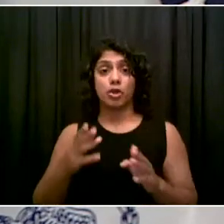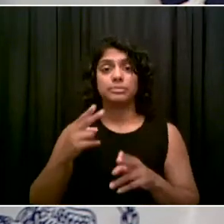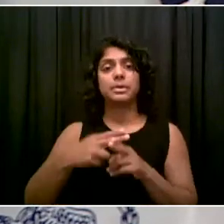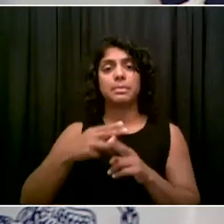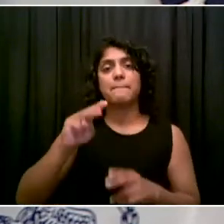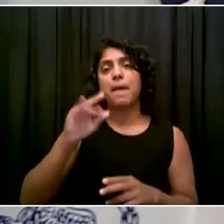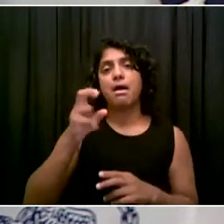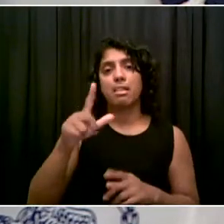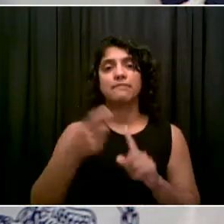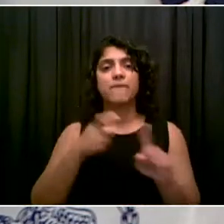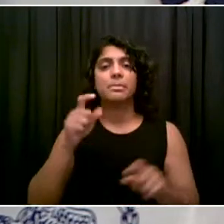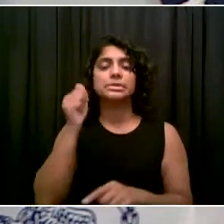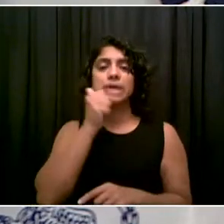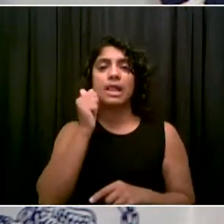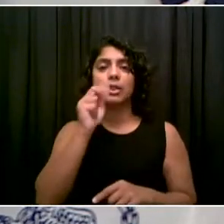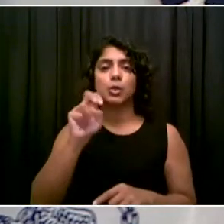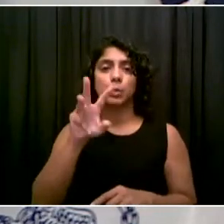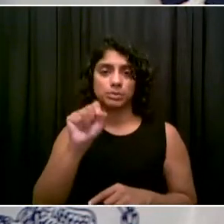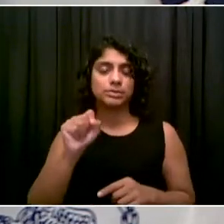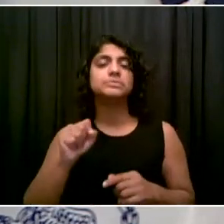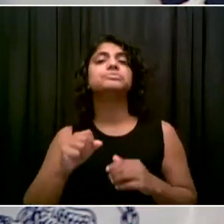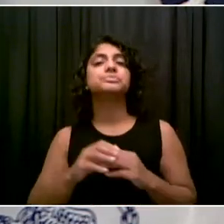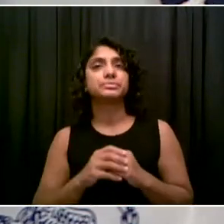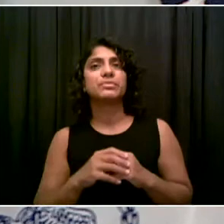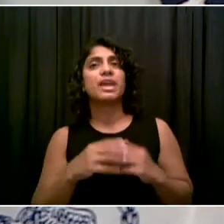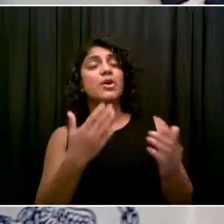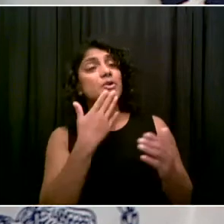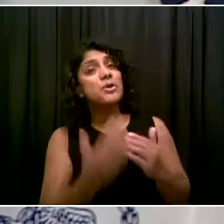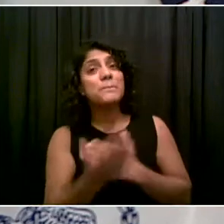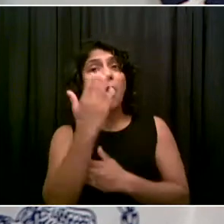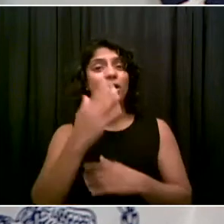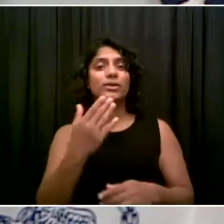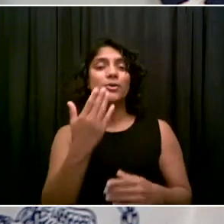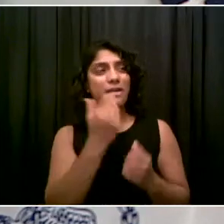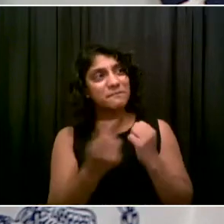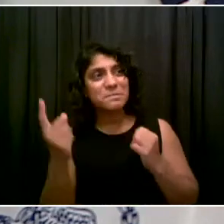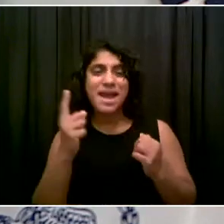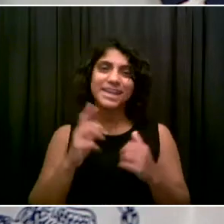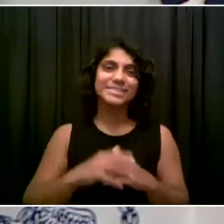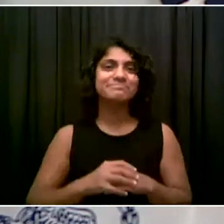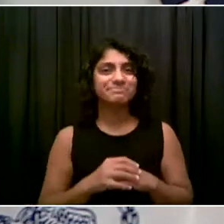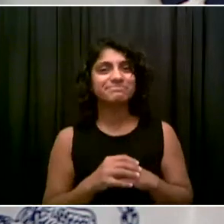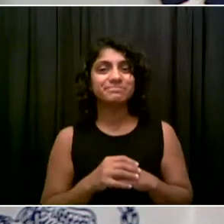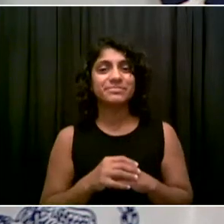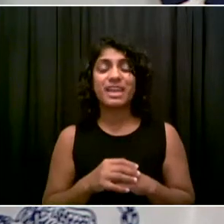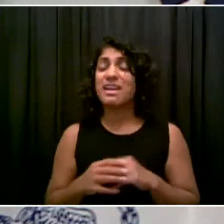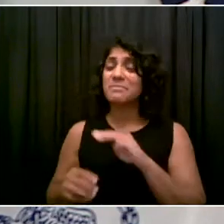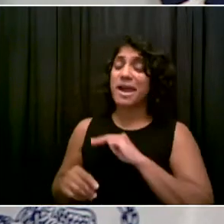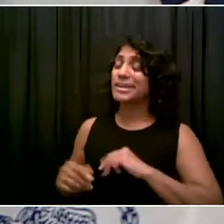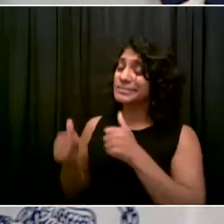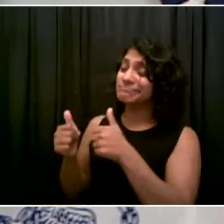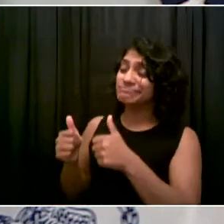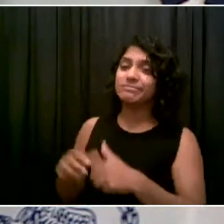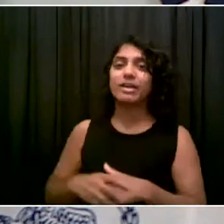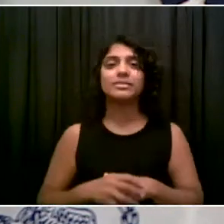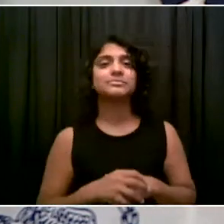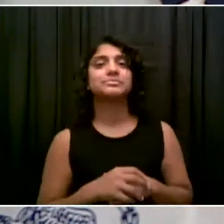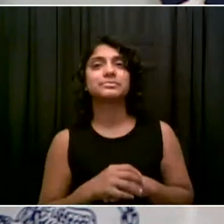OUR NEXT QUESTION GOES TO MICHAEL FROM THE DAILY NEWS. Reporter: